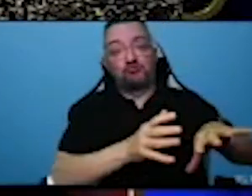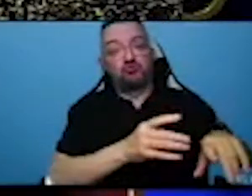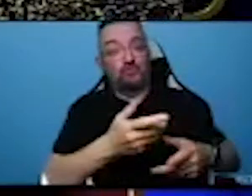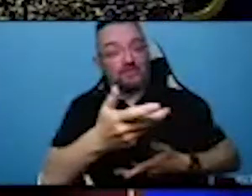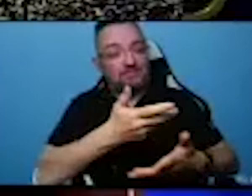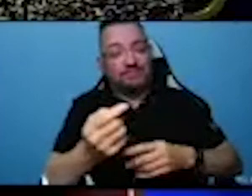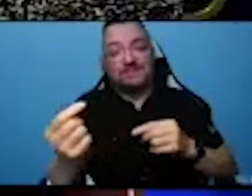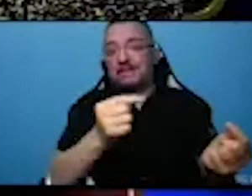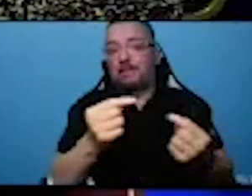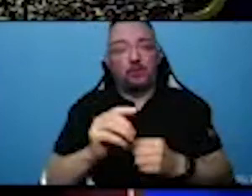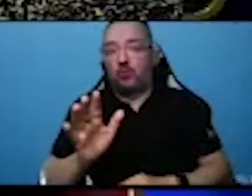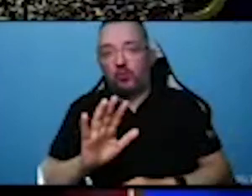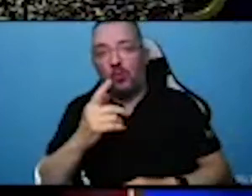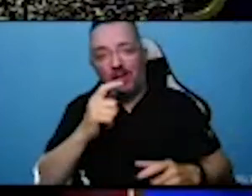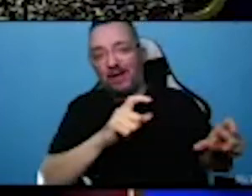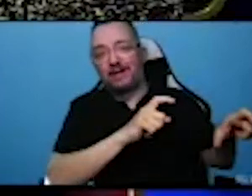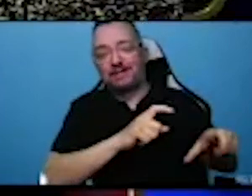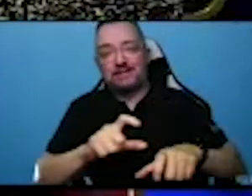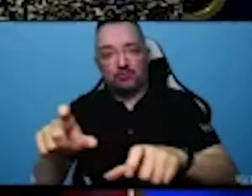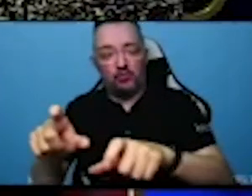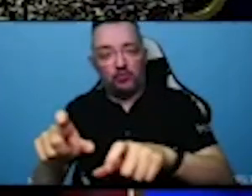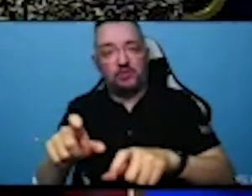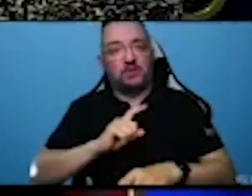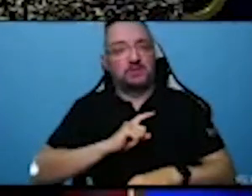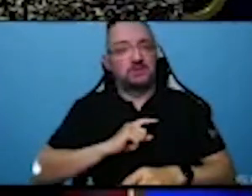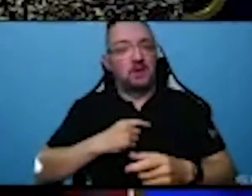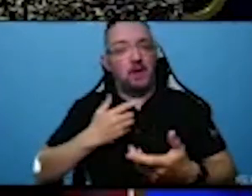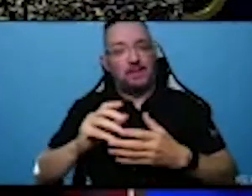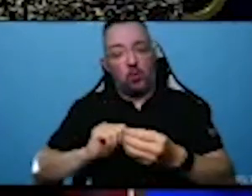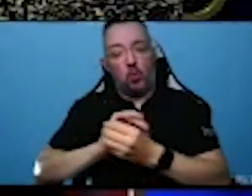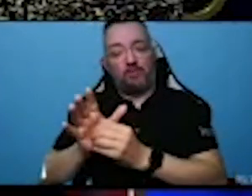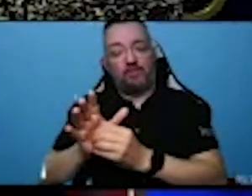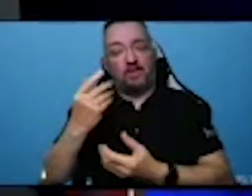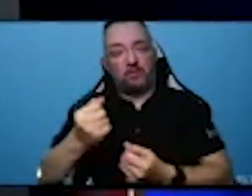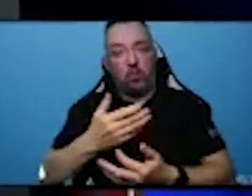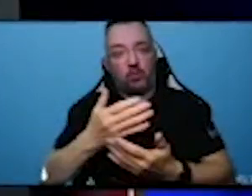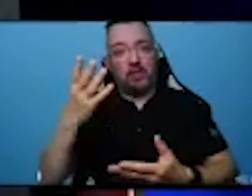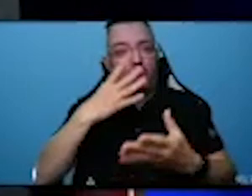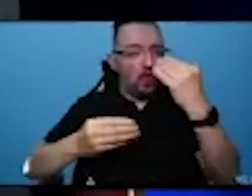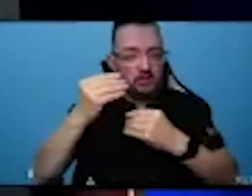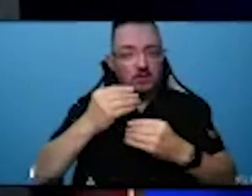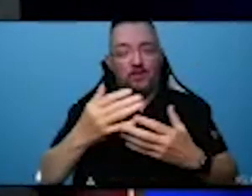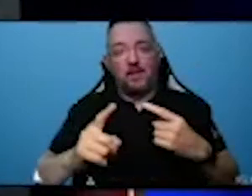that we've generated from Covid to create positive, positive change. It's obviously the Commissioner's report, but it does have